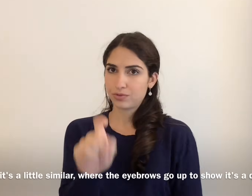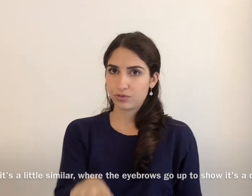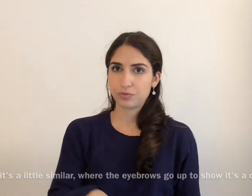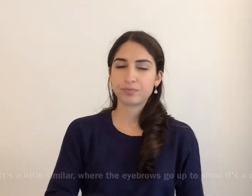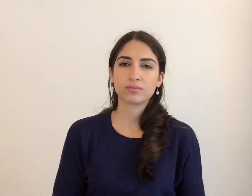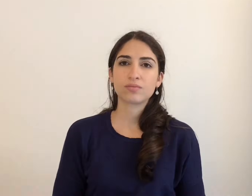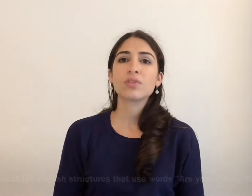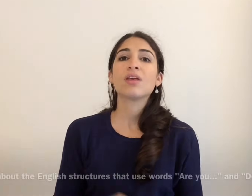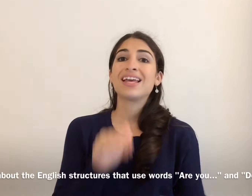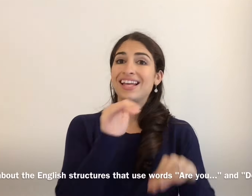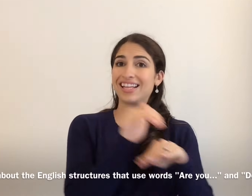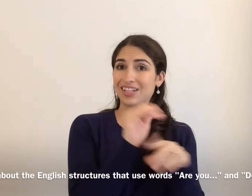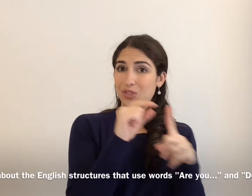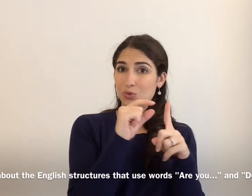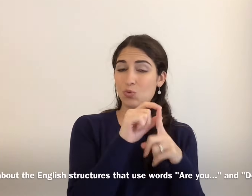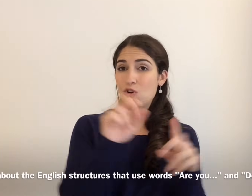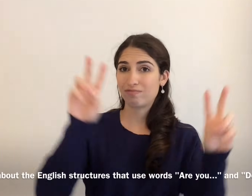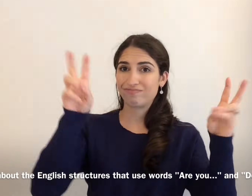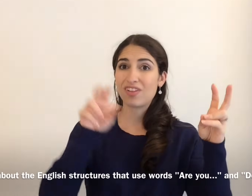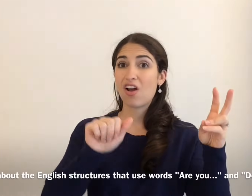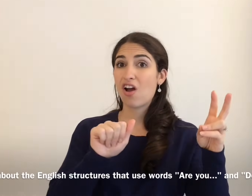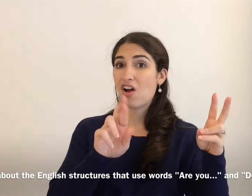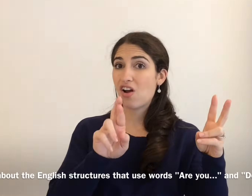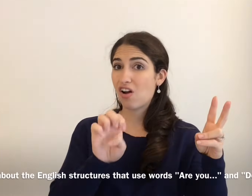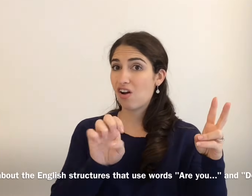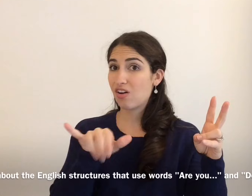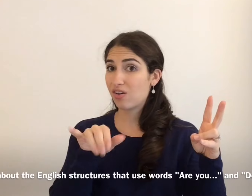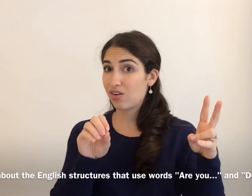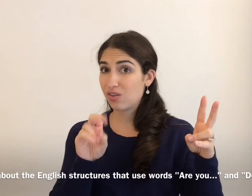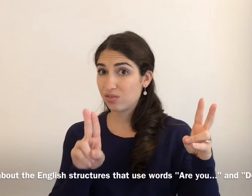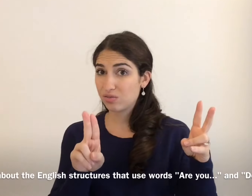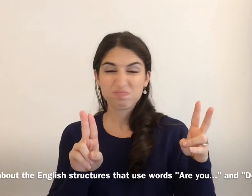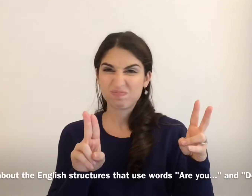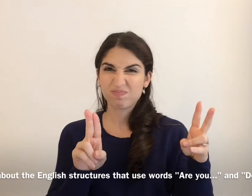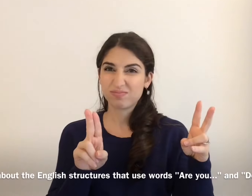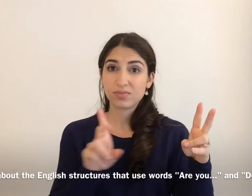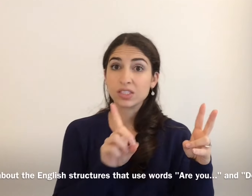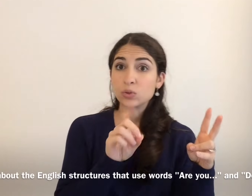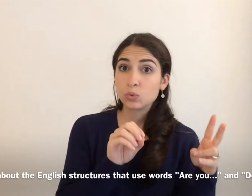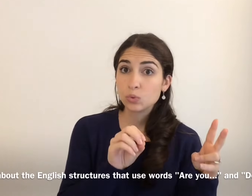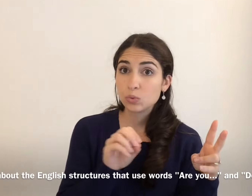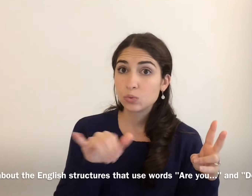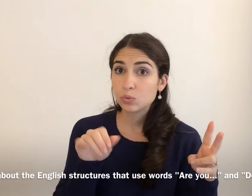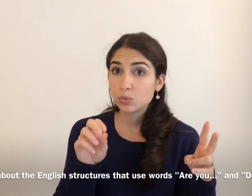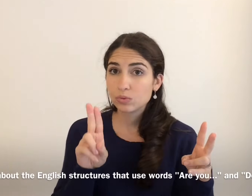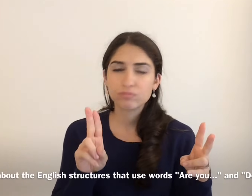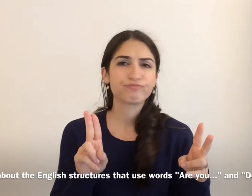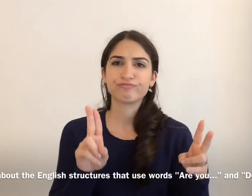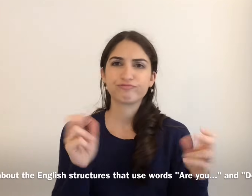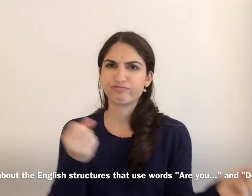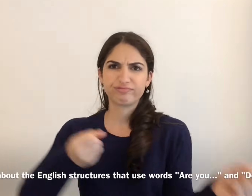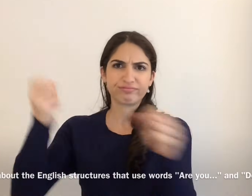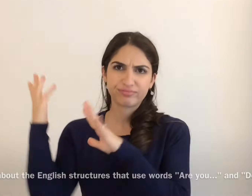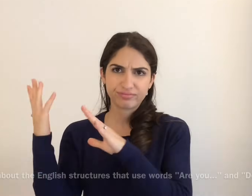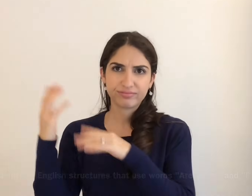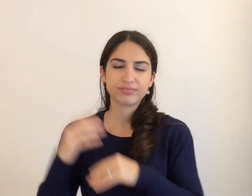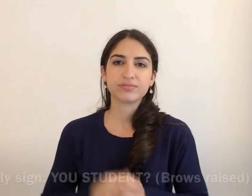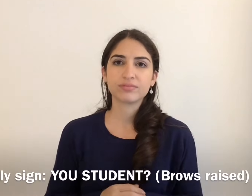it's a question. In English the structures "Are you..." or "Do you...". we don't